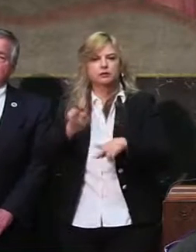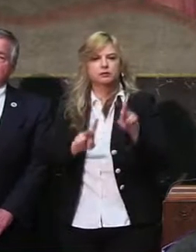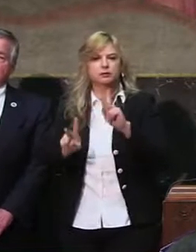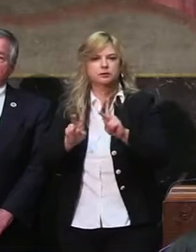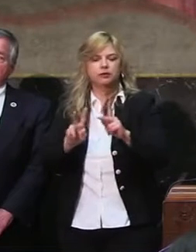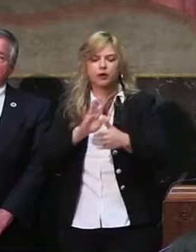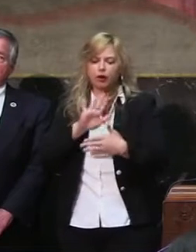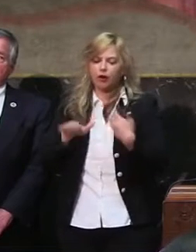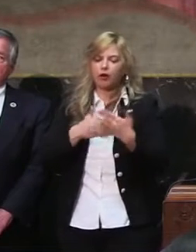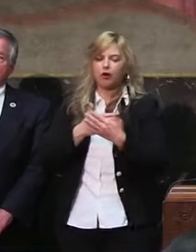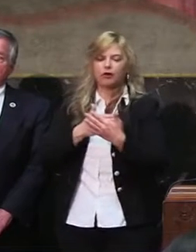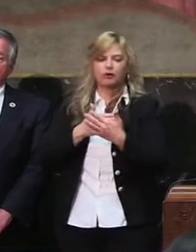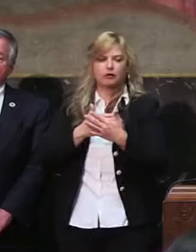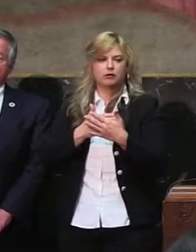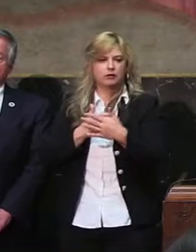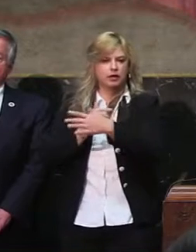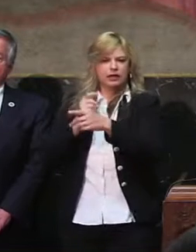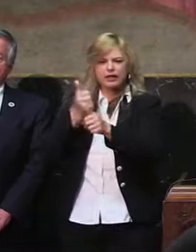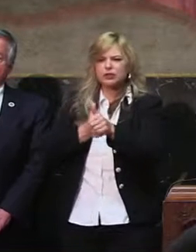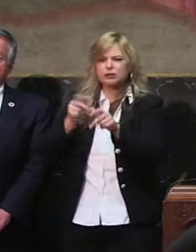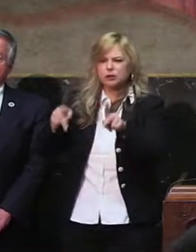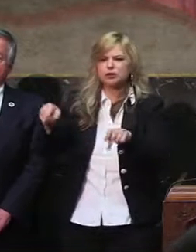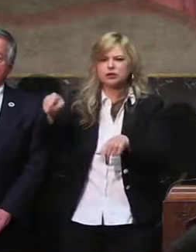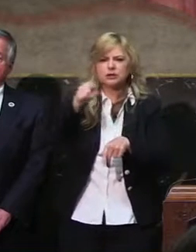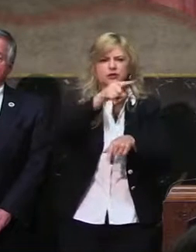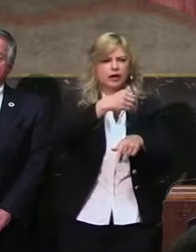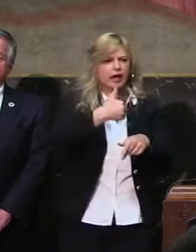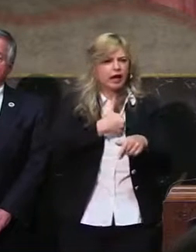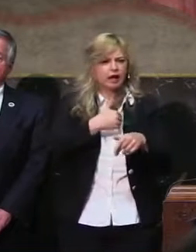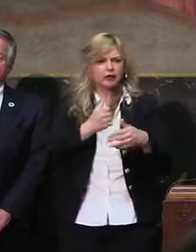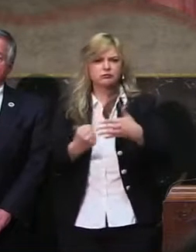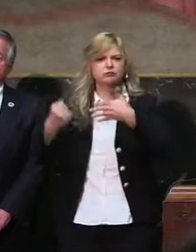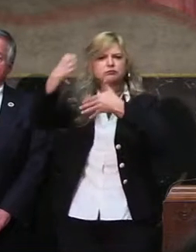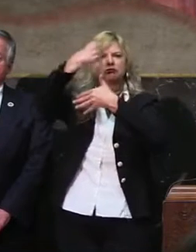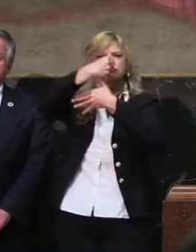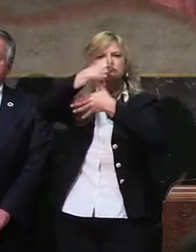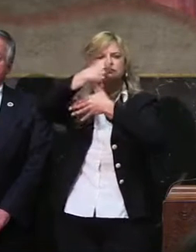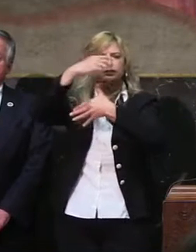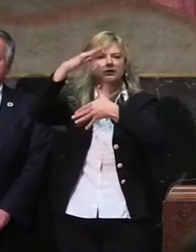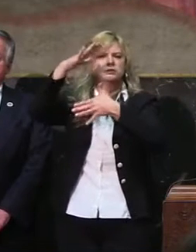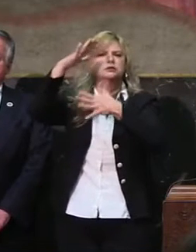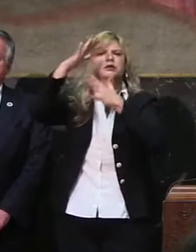person here has a priority for public safety and we've always looked